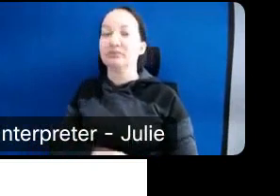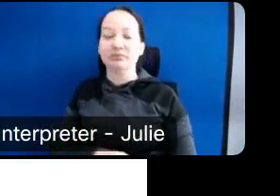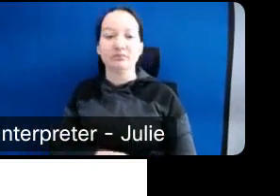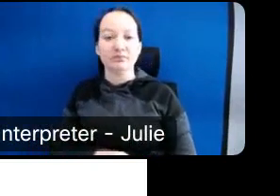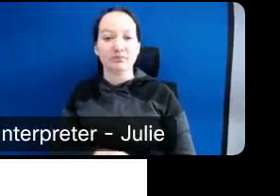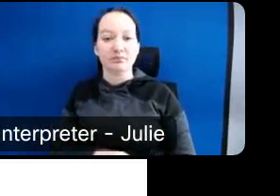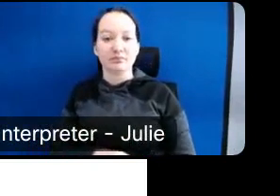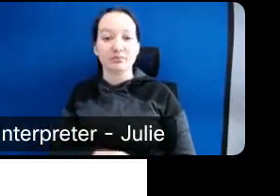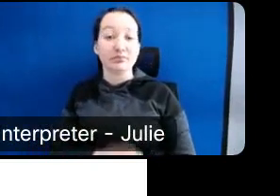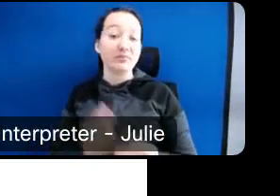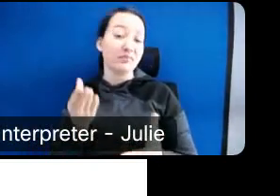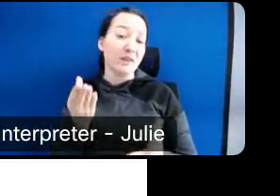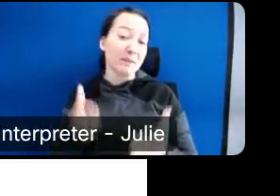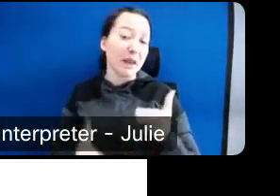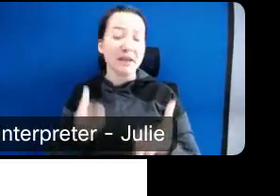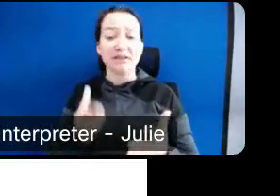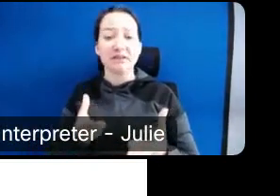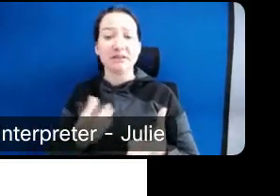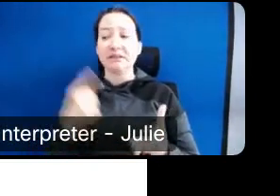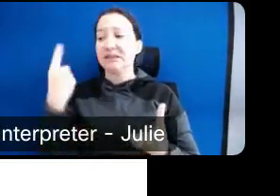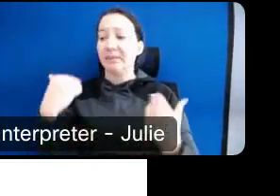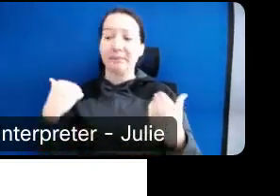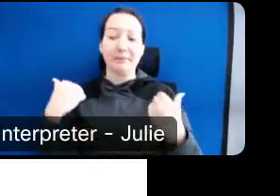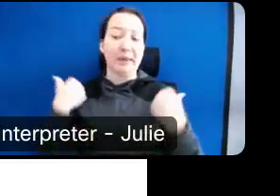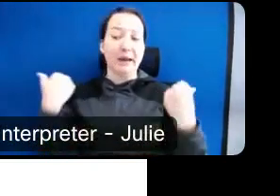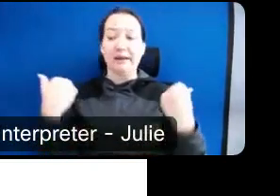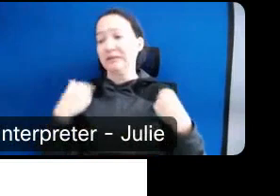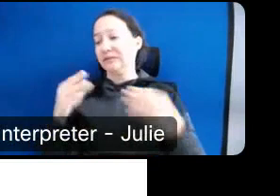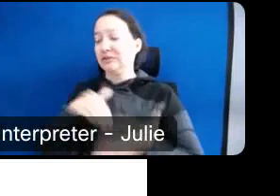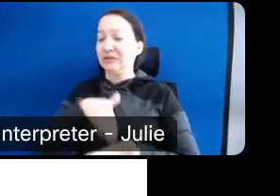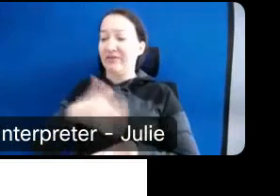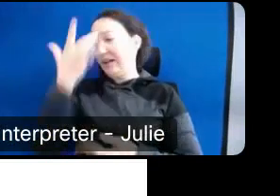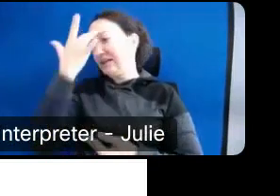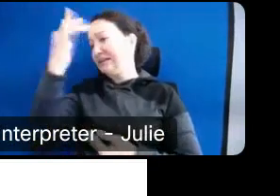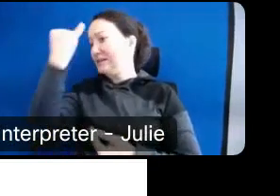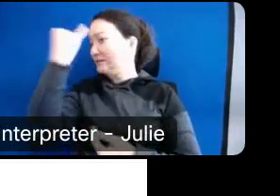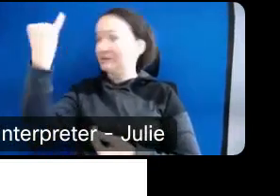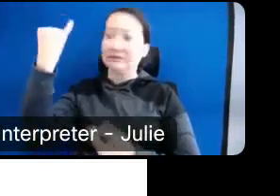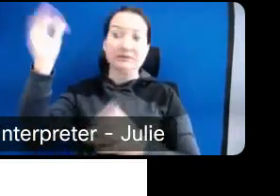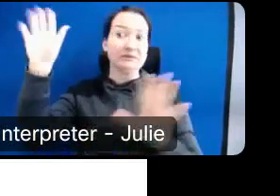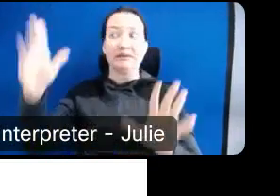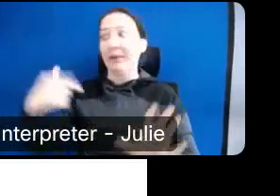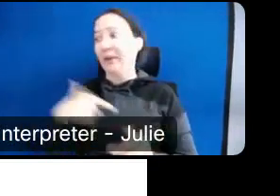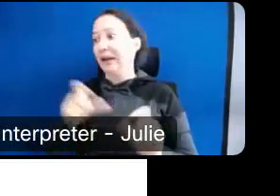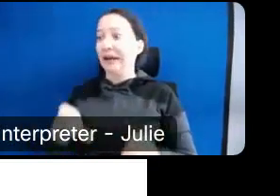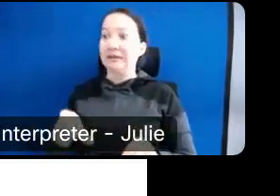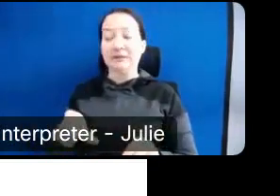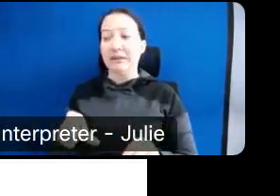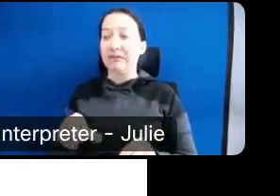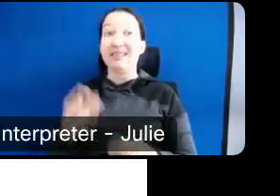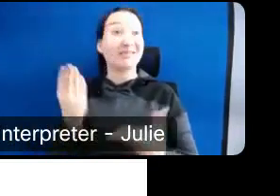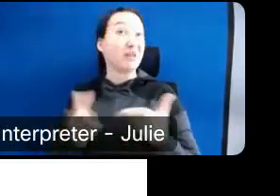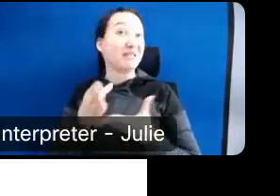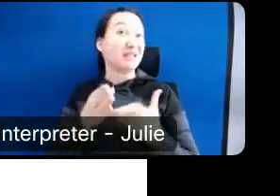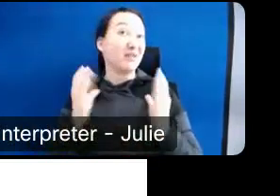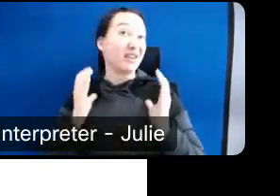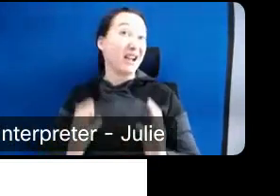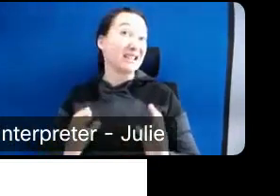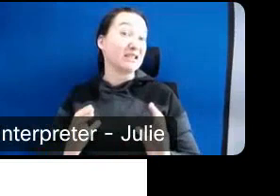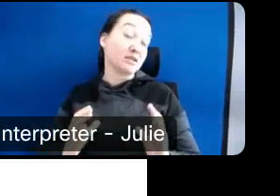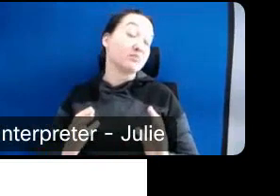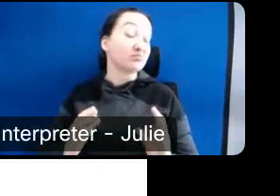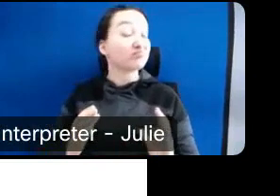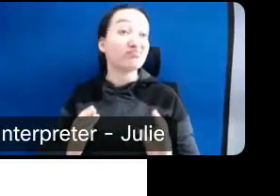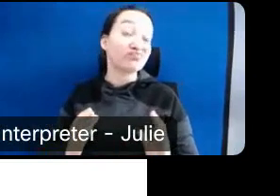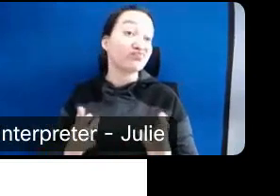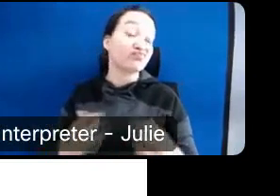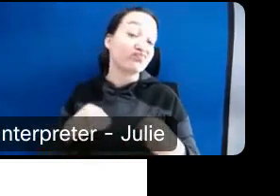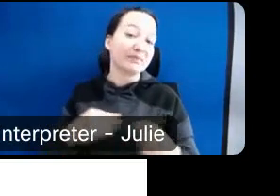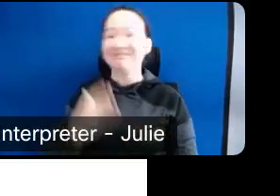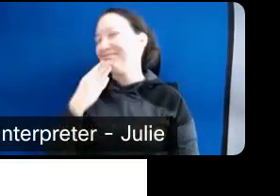Maybe there's some Whippersnapper providers who have the bright ideas for us and, and maybe some of our clients very good. Thank you. Bye. Bye.